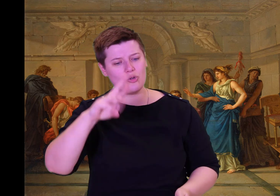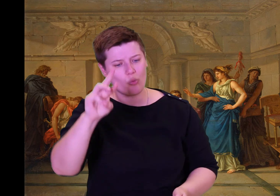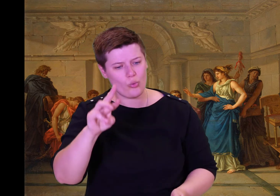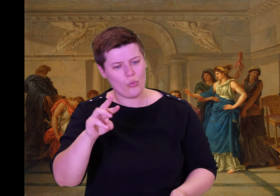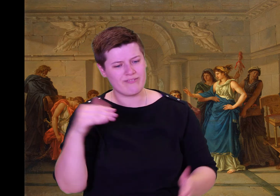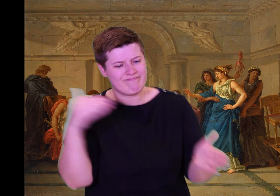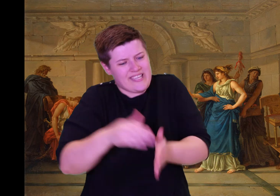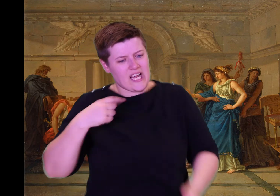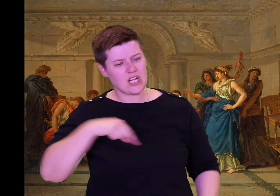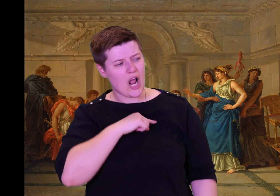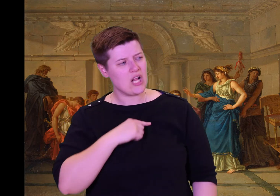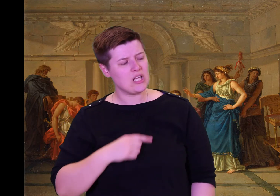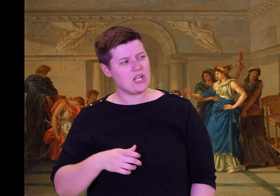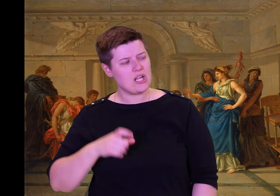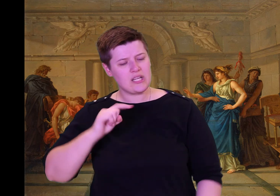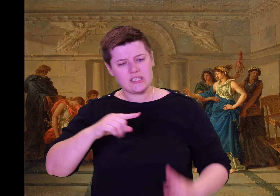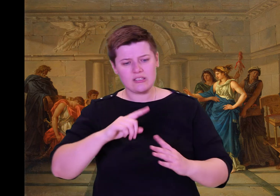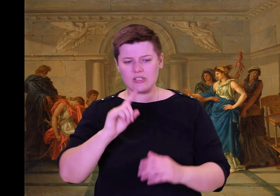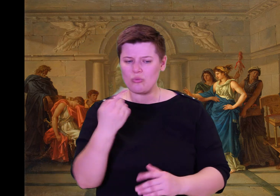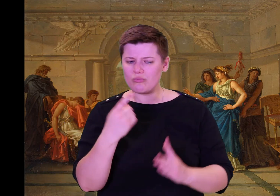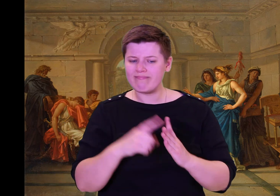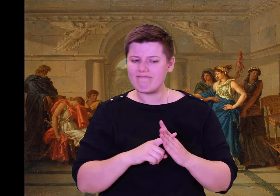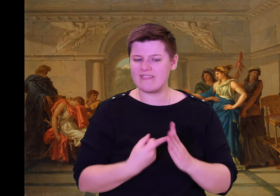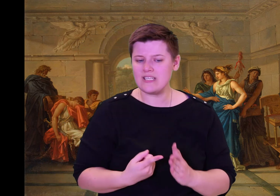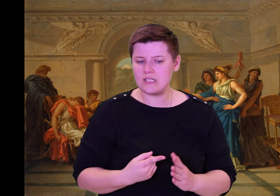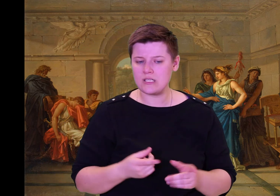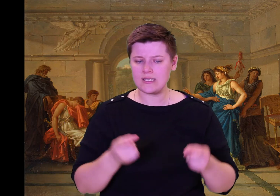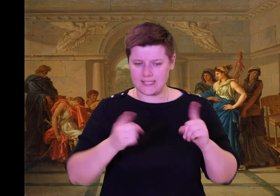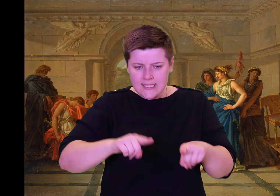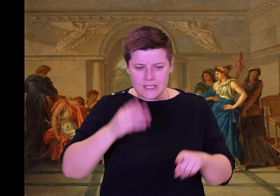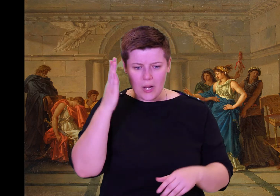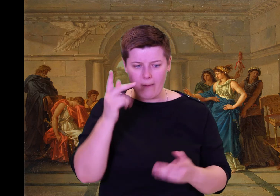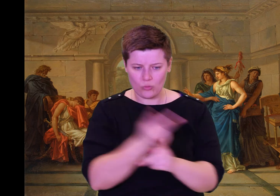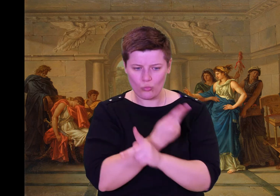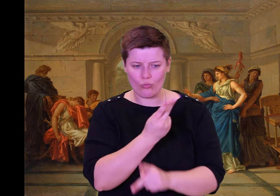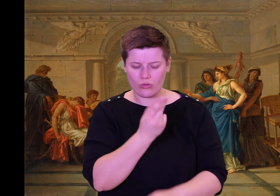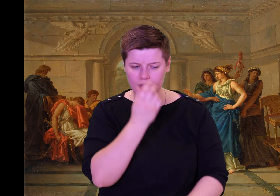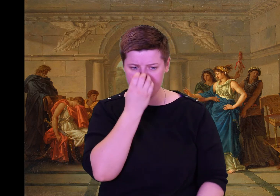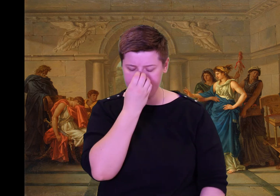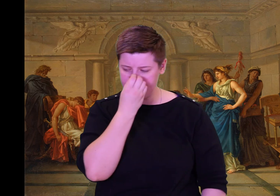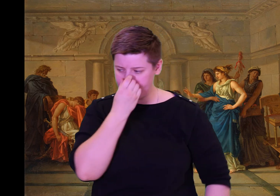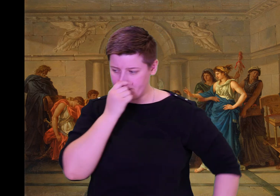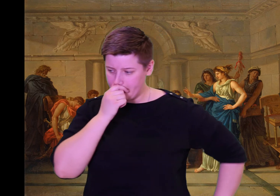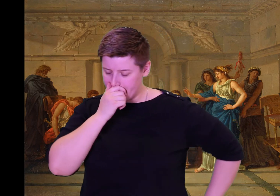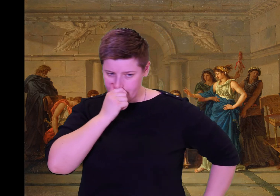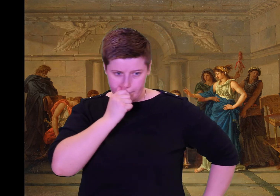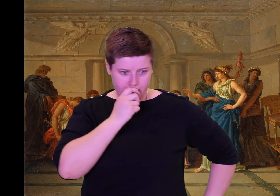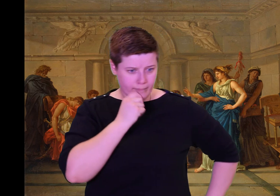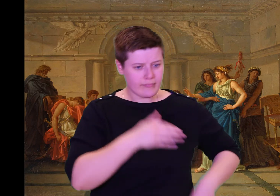his strength before he reaches manhood. Give me a ship and 20 men, so I may watch